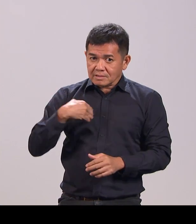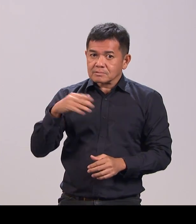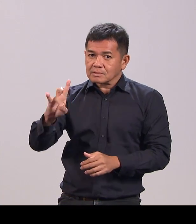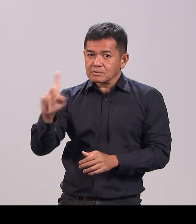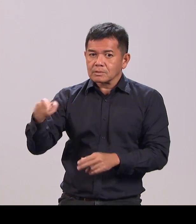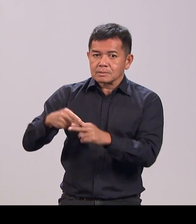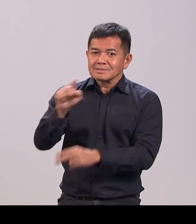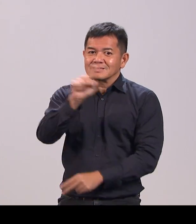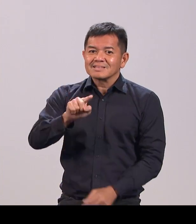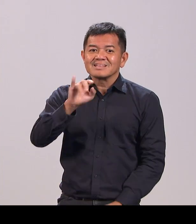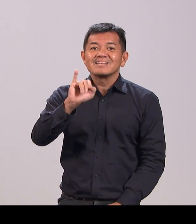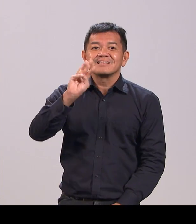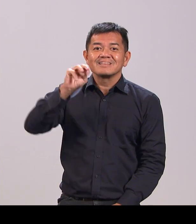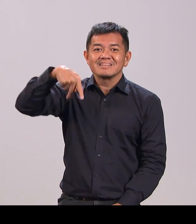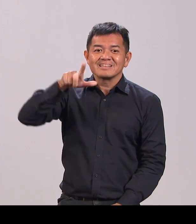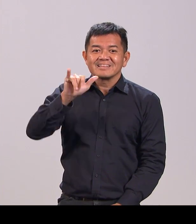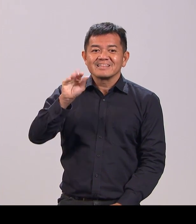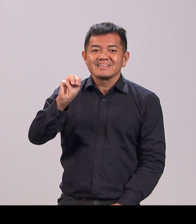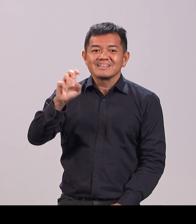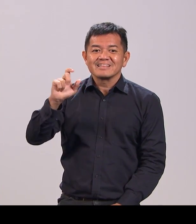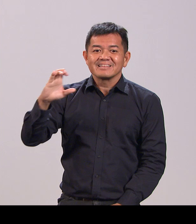Zimplistic makes the Rotimatic.